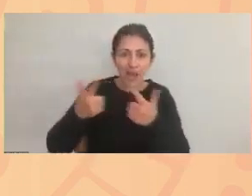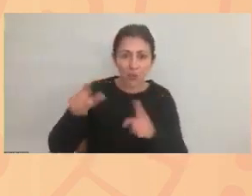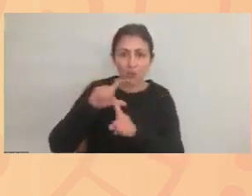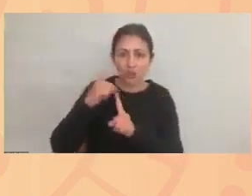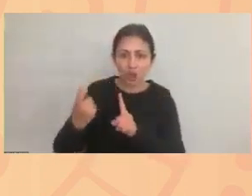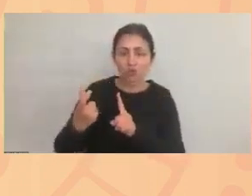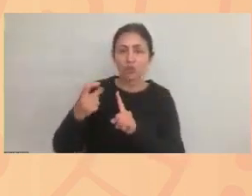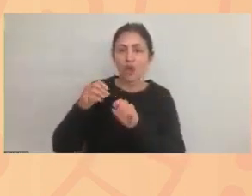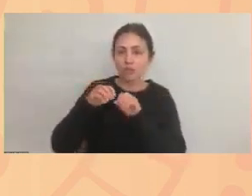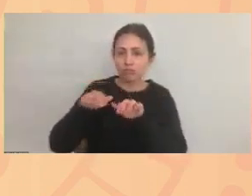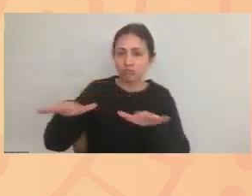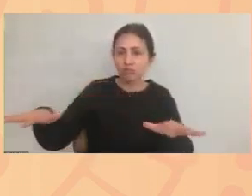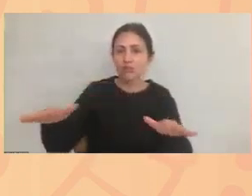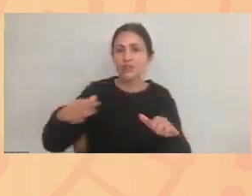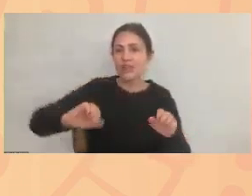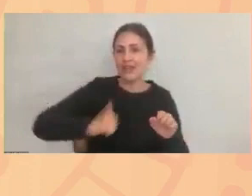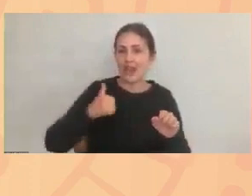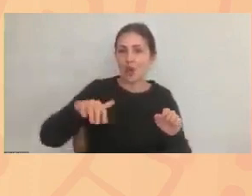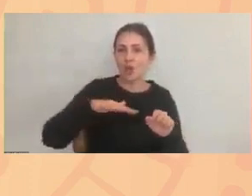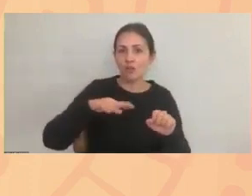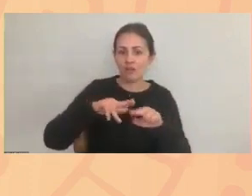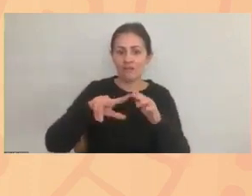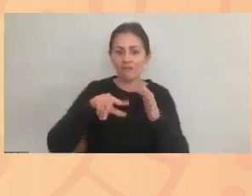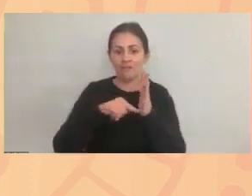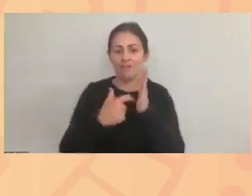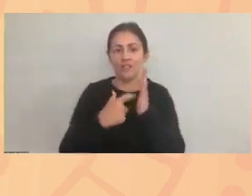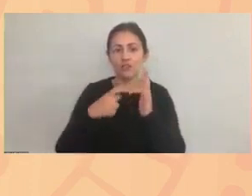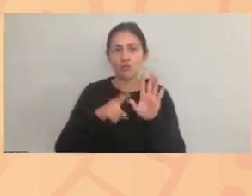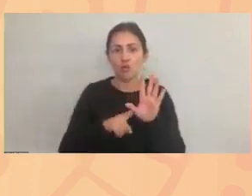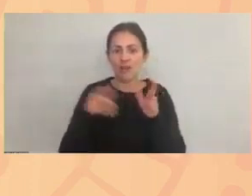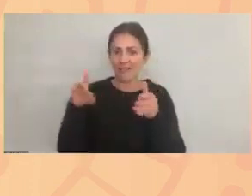And we work alongside some amazing ladies here who make up part of our language cultural